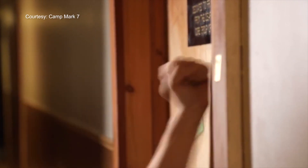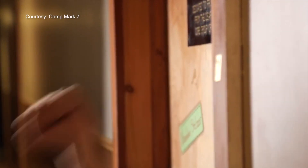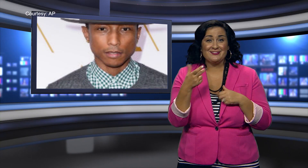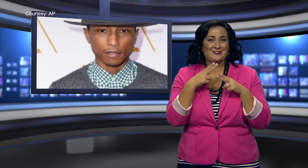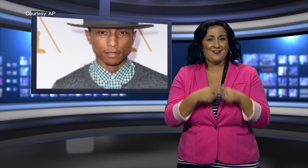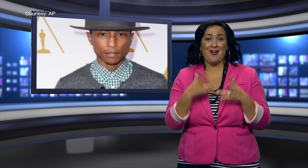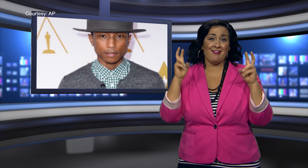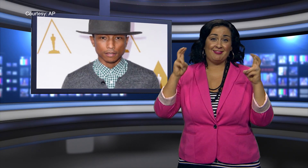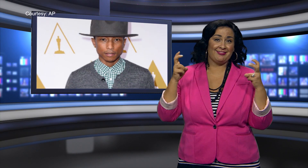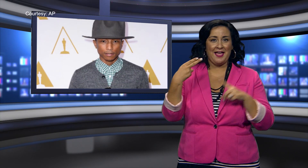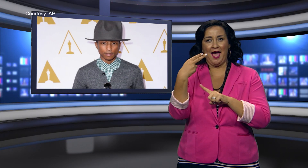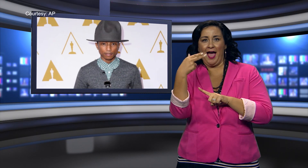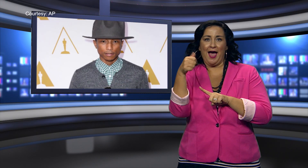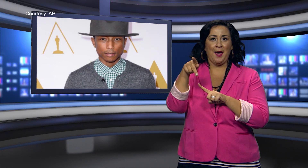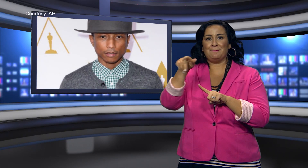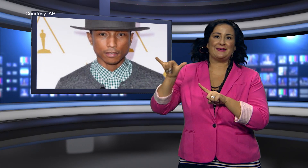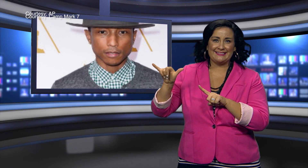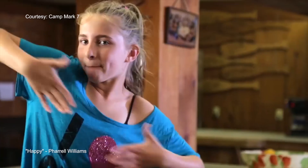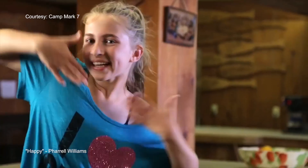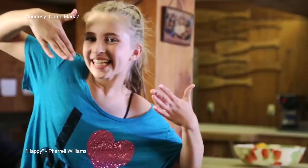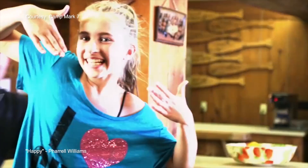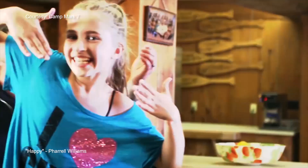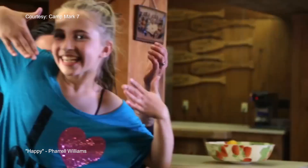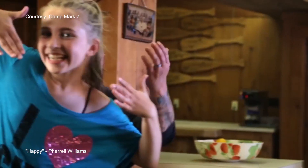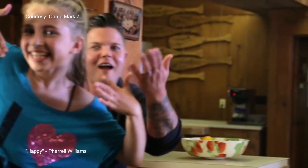to Pharrell Williams, "Happy."